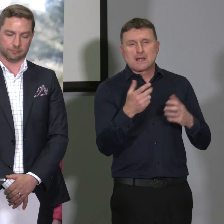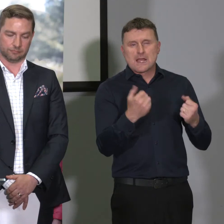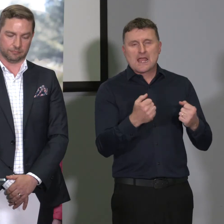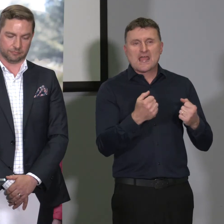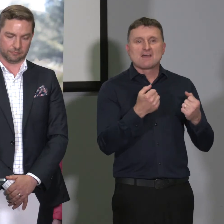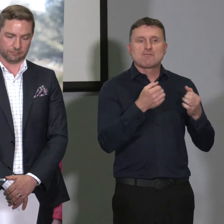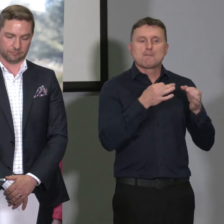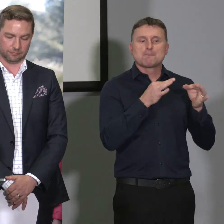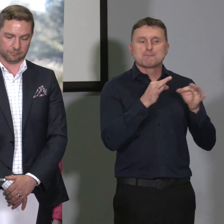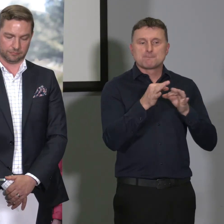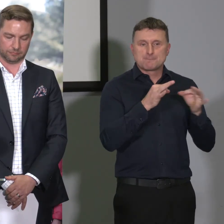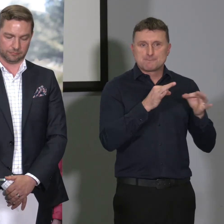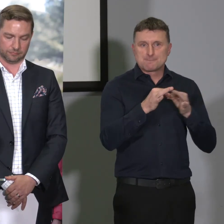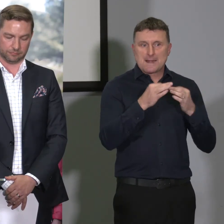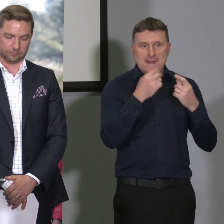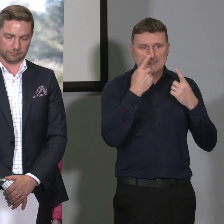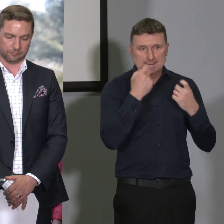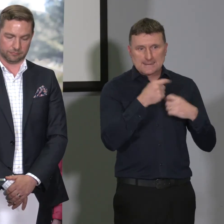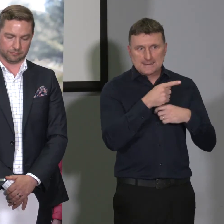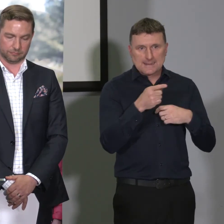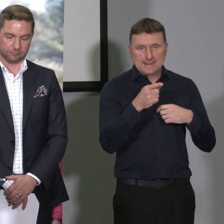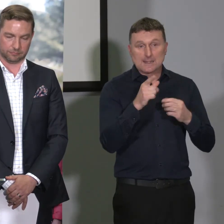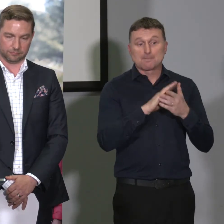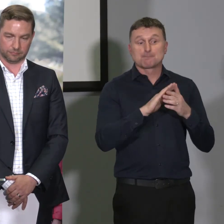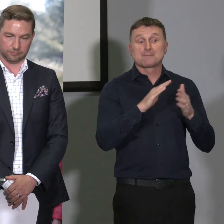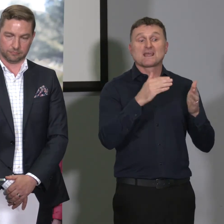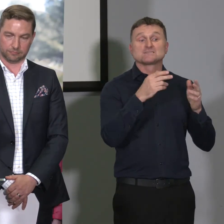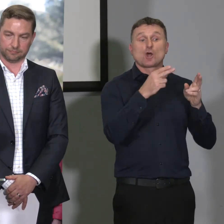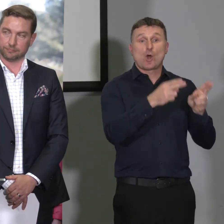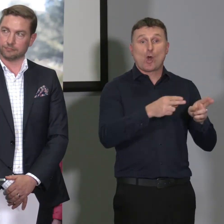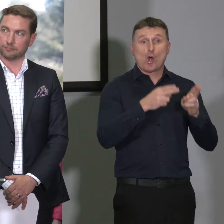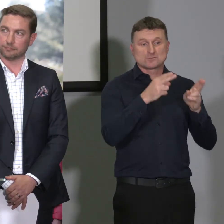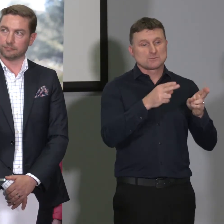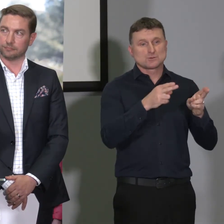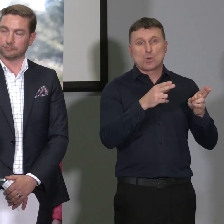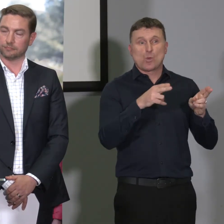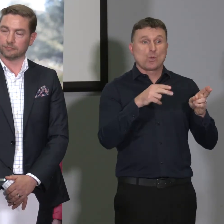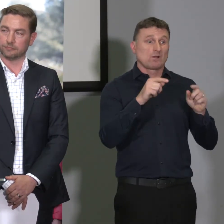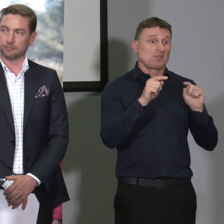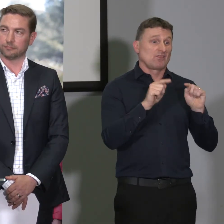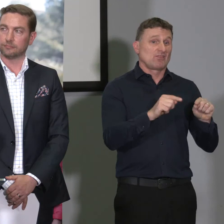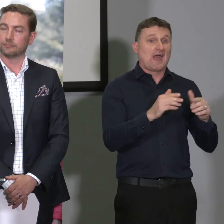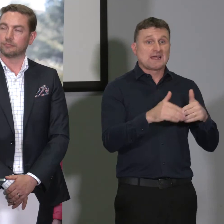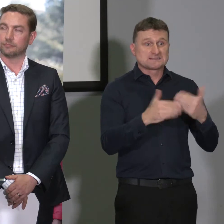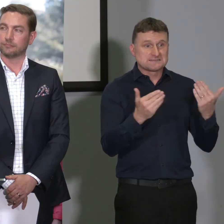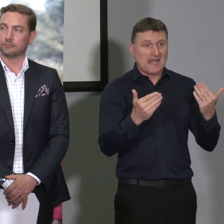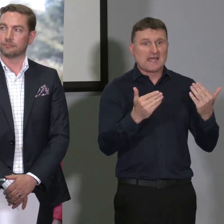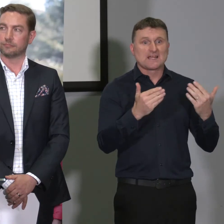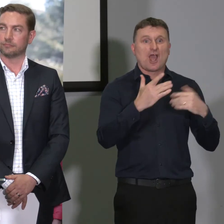been undertaken, there is always a balance between acute demand and hospital on that day, so the theatres, the